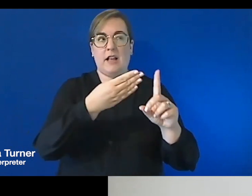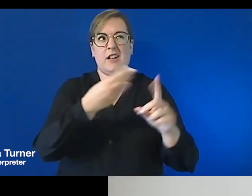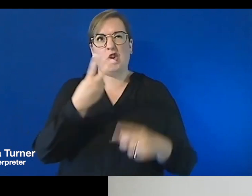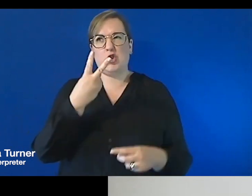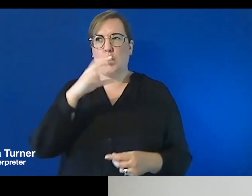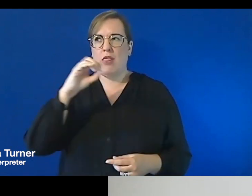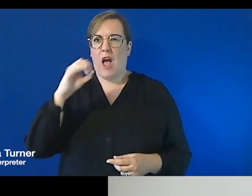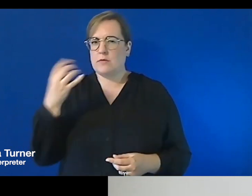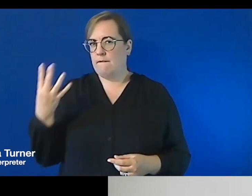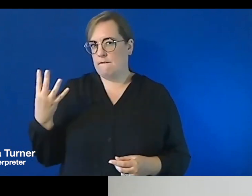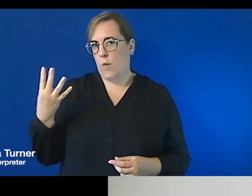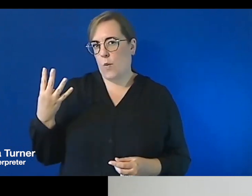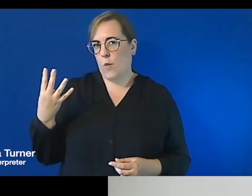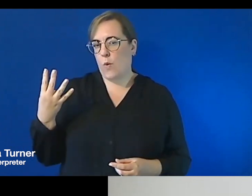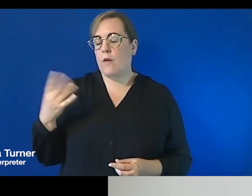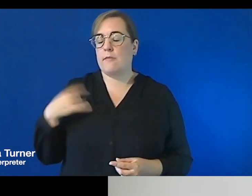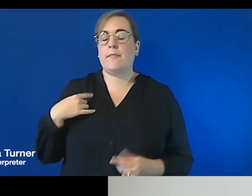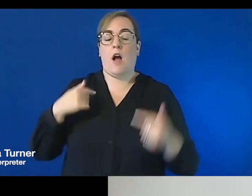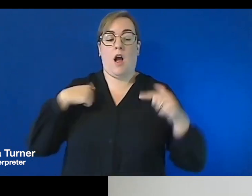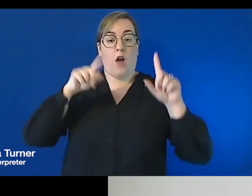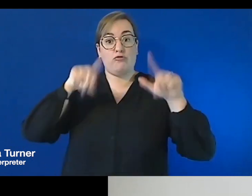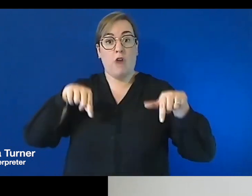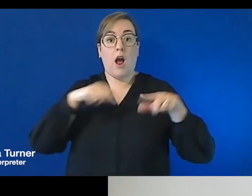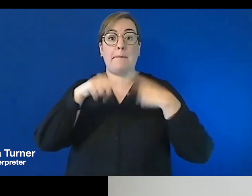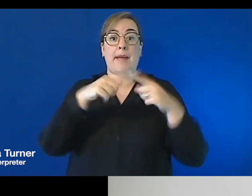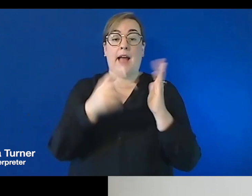I've started to write about technology because I was really passionate